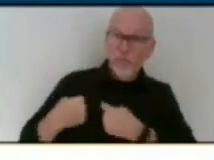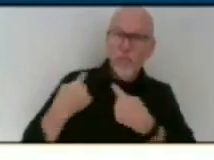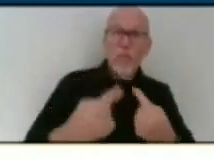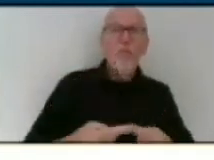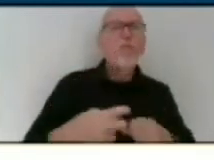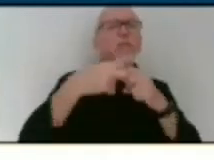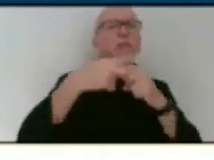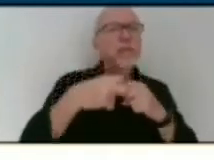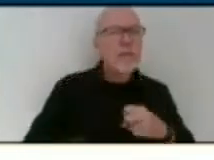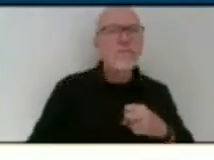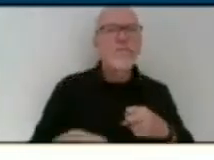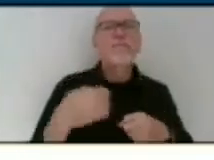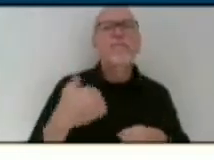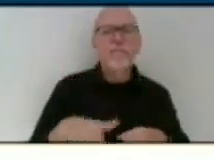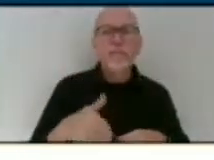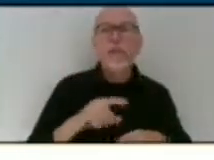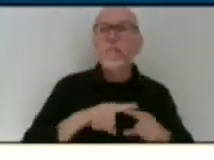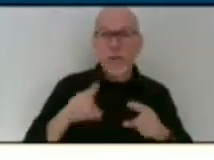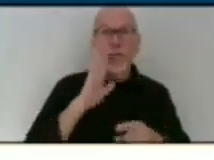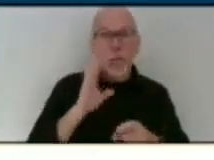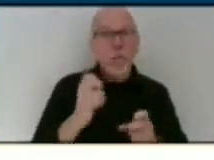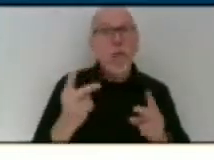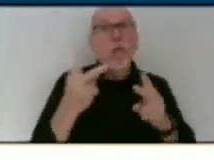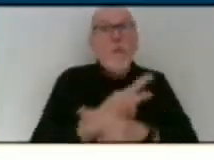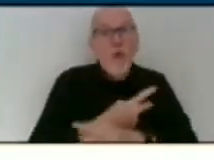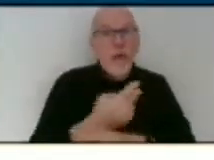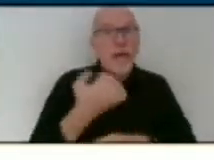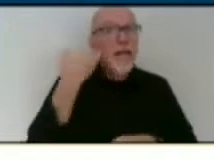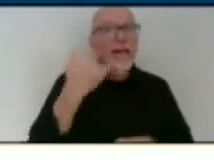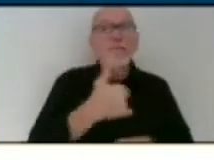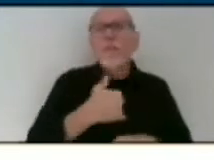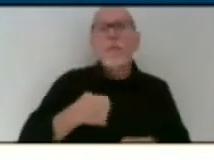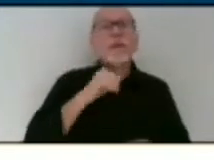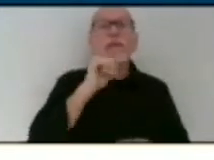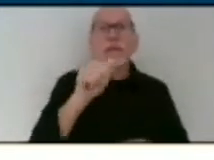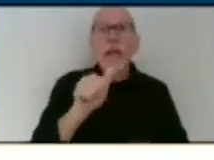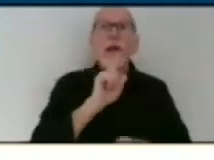but it's going to get even harder if we don't recommit to those very basic